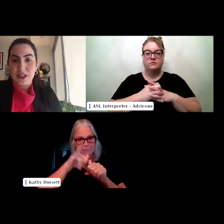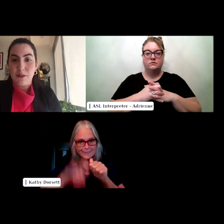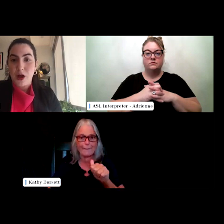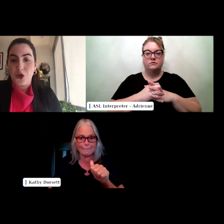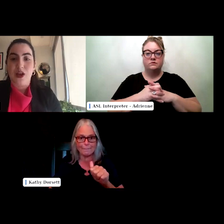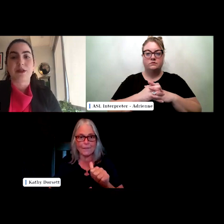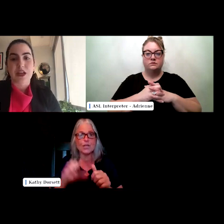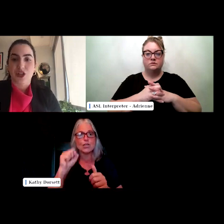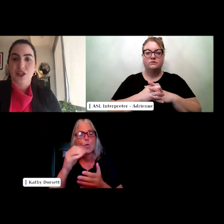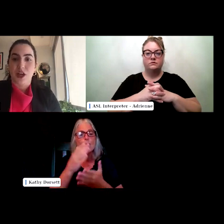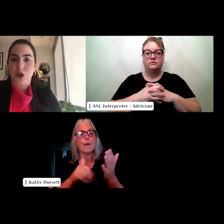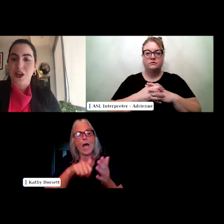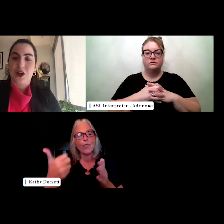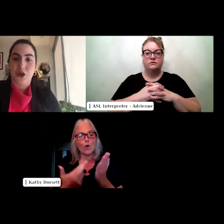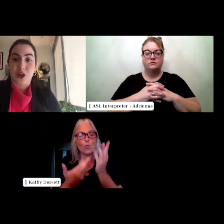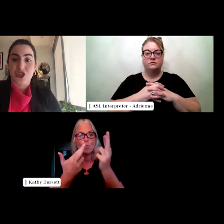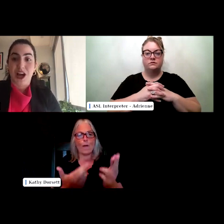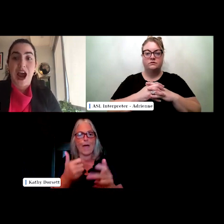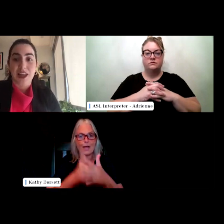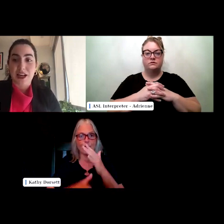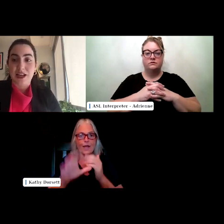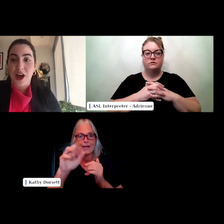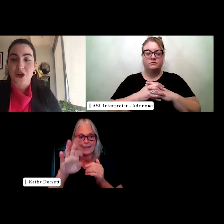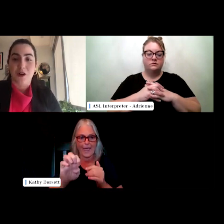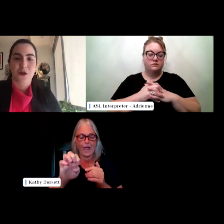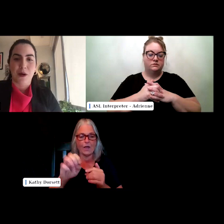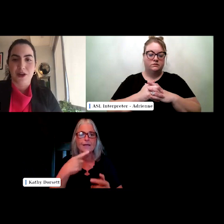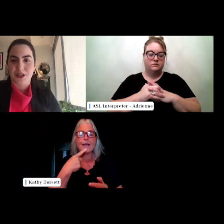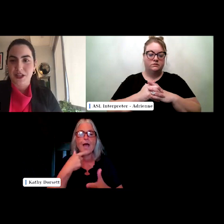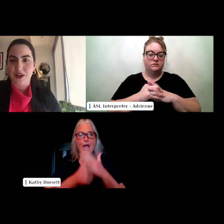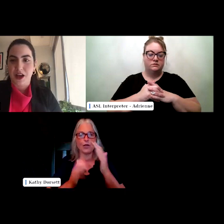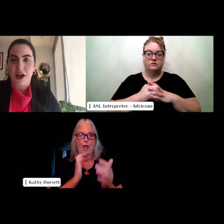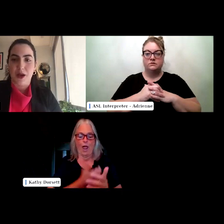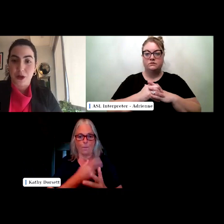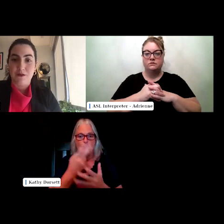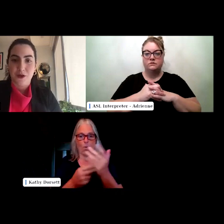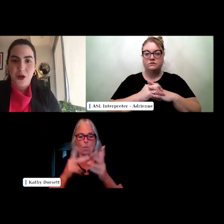Some other recommendations under care, highlighted under our full policy. Brief.